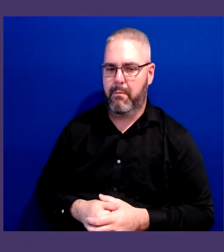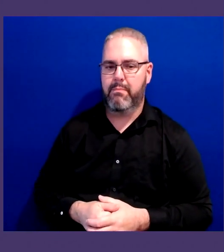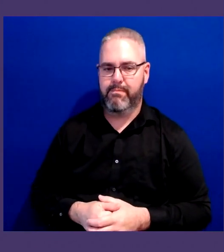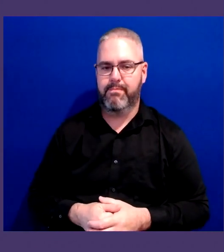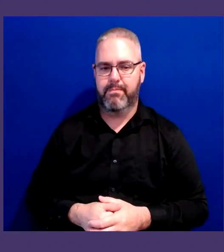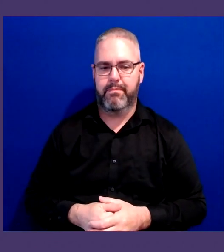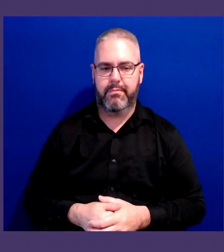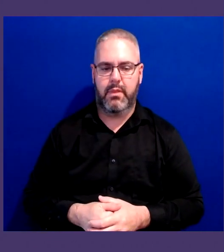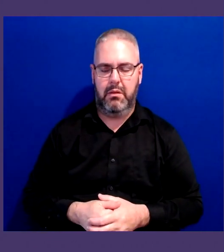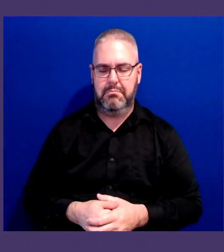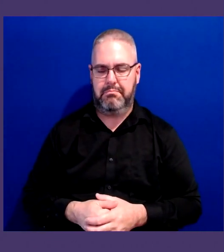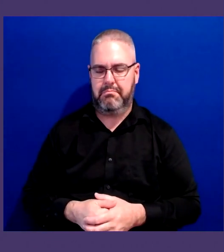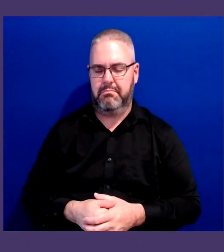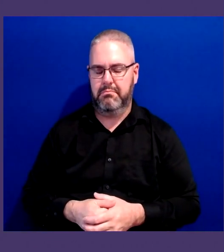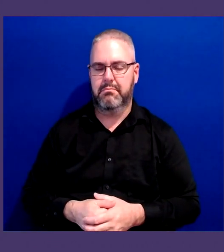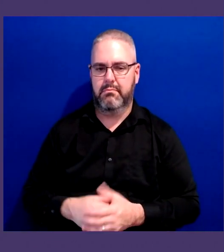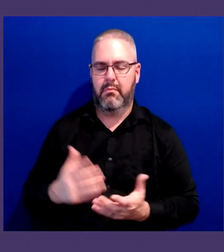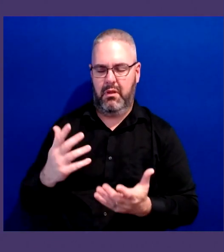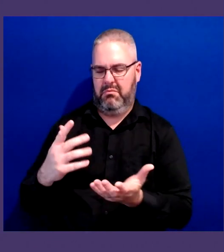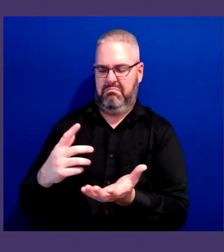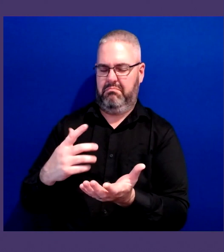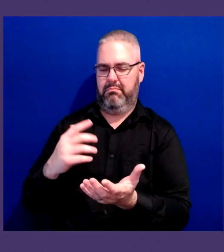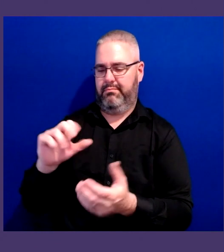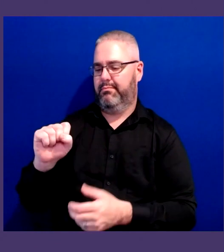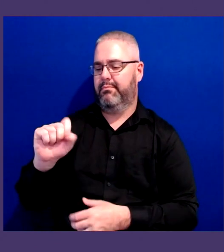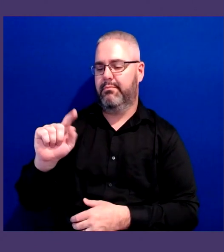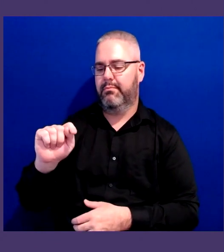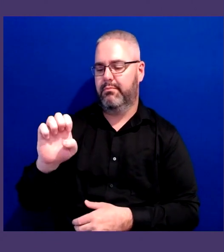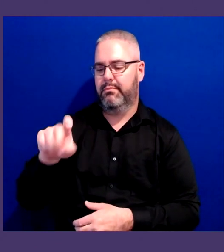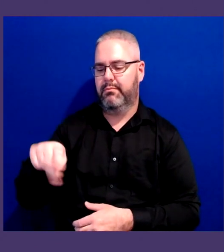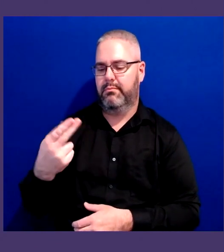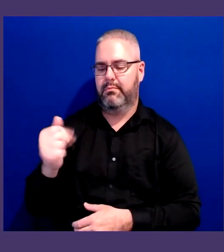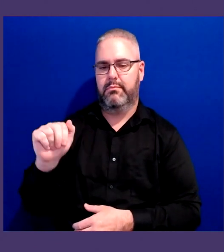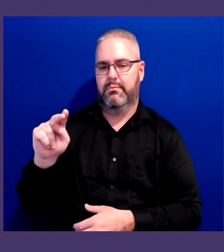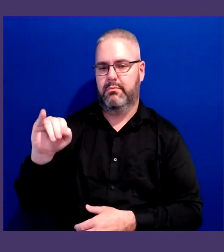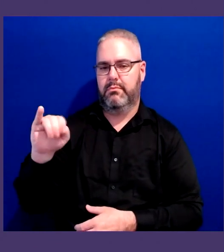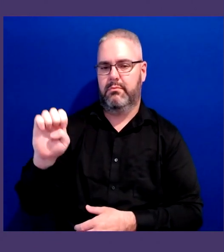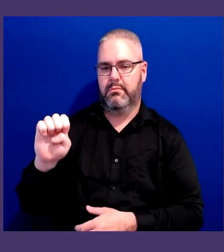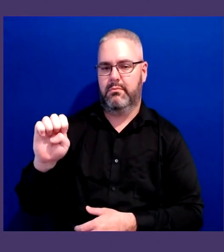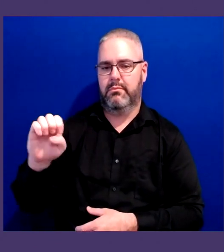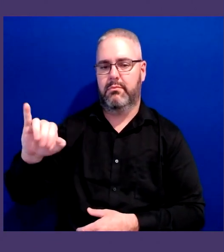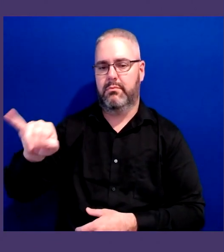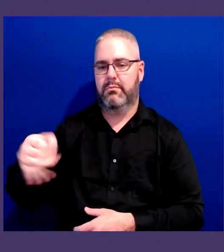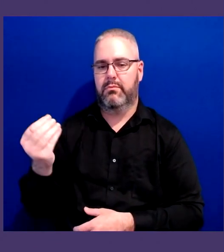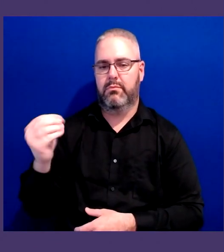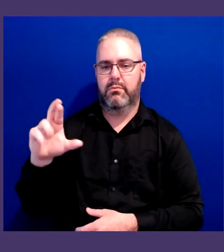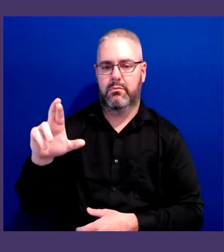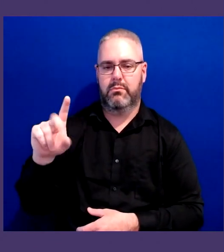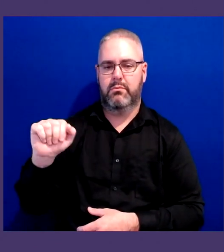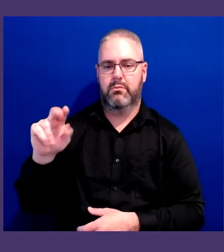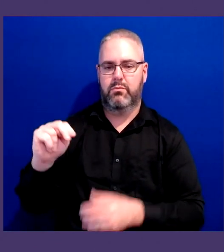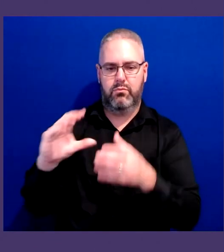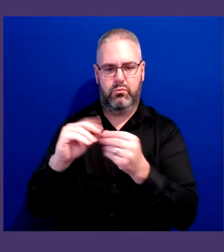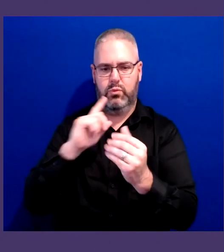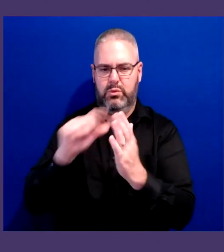I just want to echo also what Stephanie and Jordan said that it's really about this shift to placing the onus on systems, not on individuals.